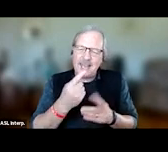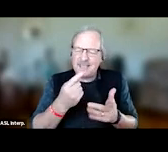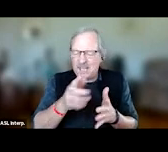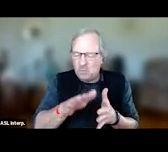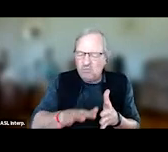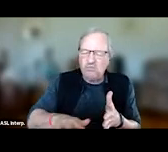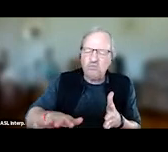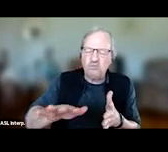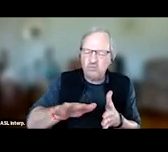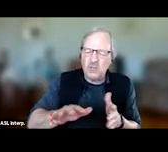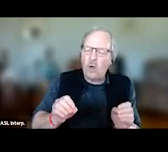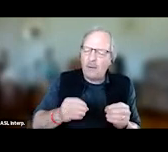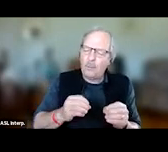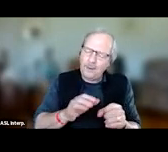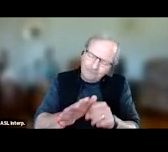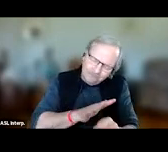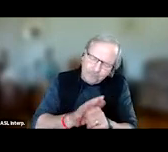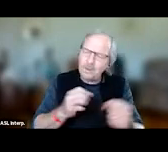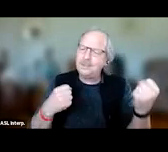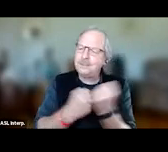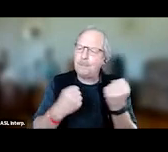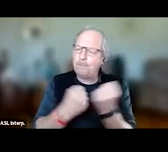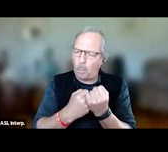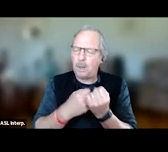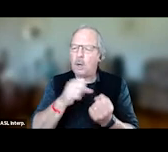we fully support SOAR activities and appreciate